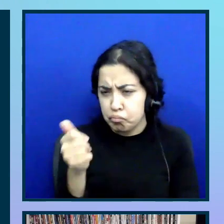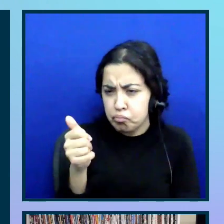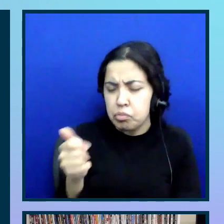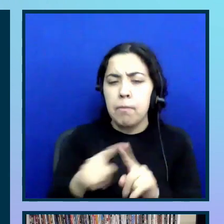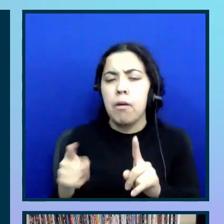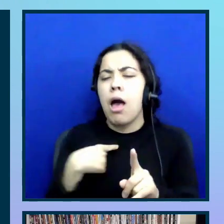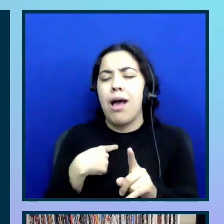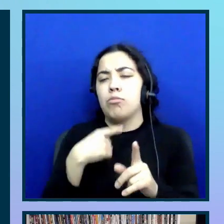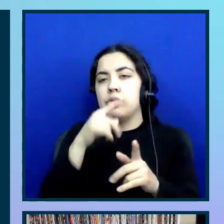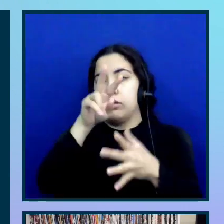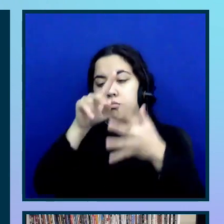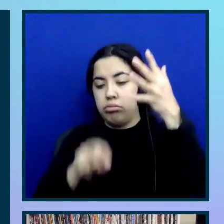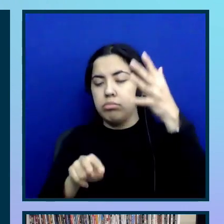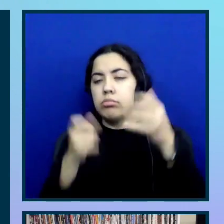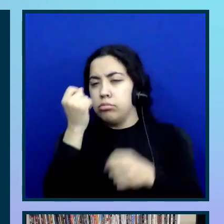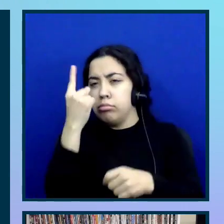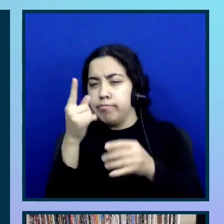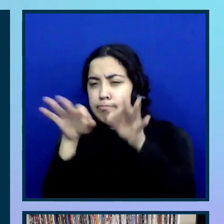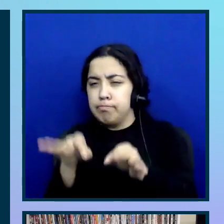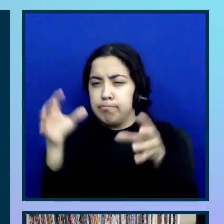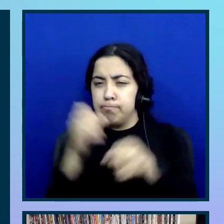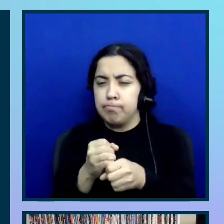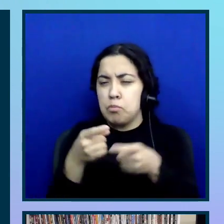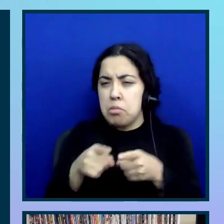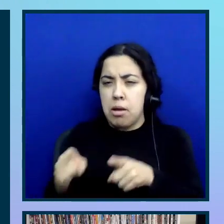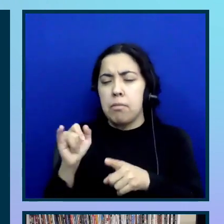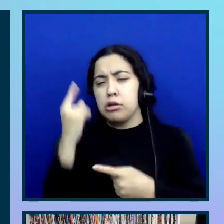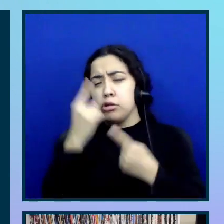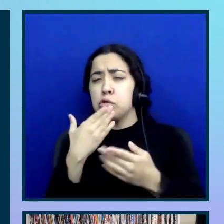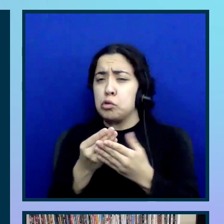as to what was considered a pretty good solution for some